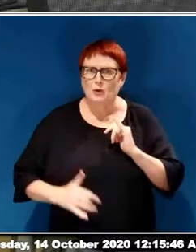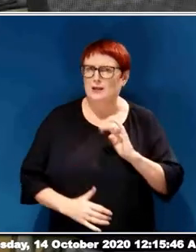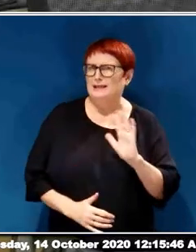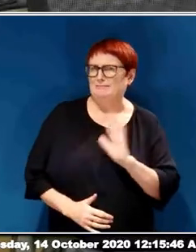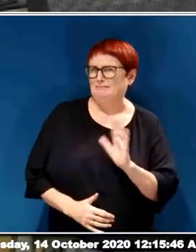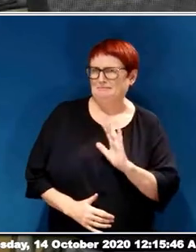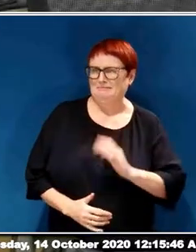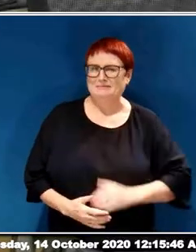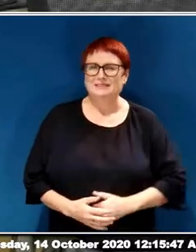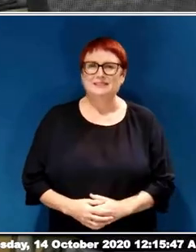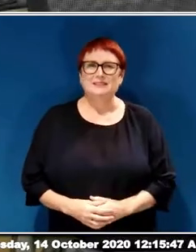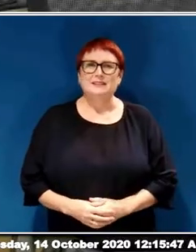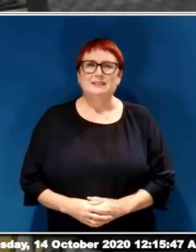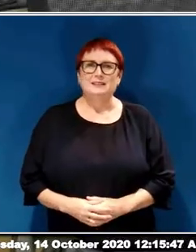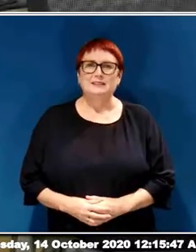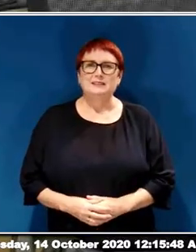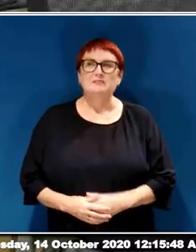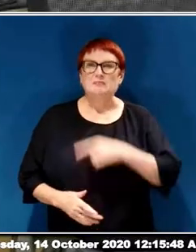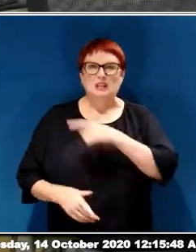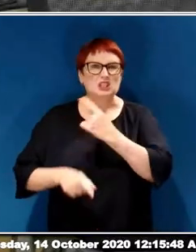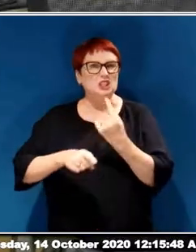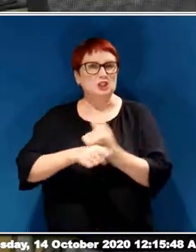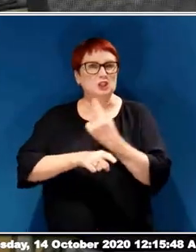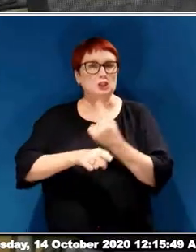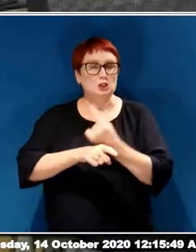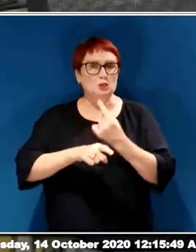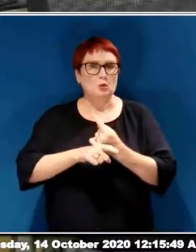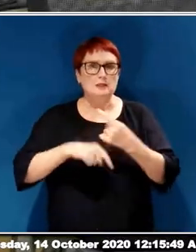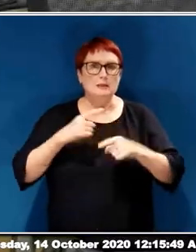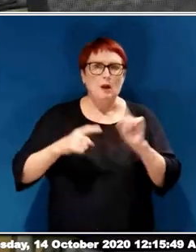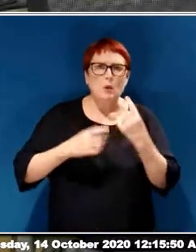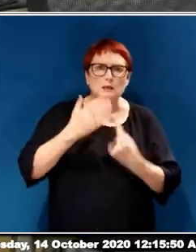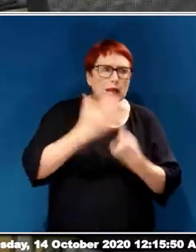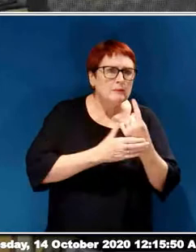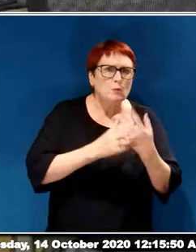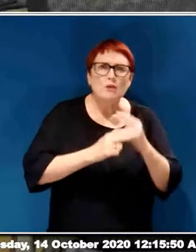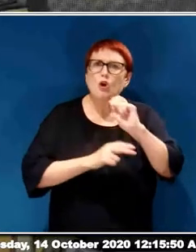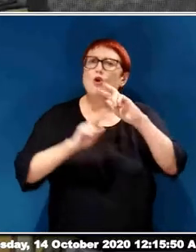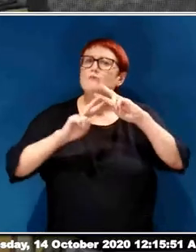obviously what she sees happening through her research and on the ground, so thank you, Chair.